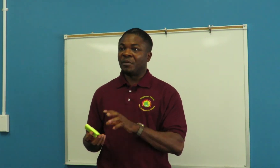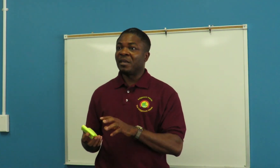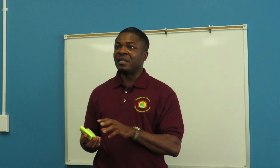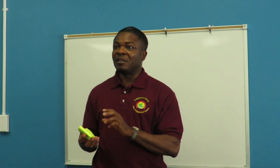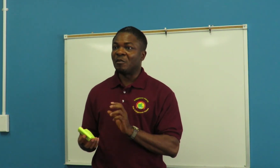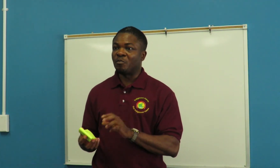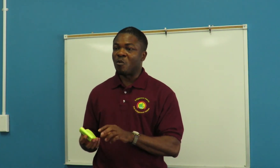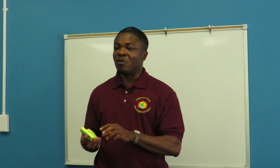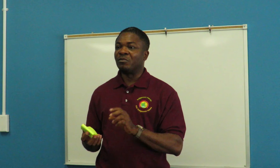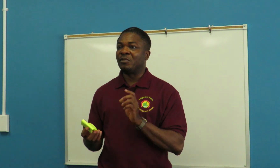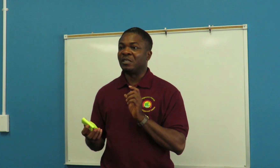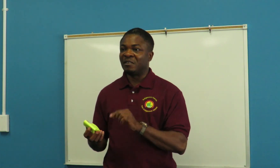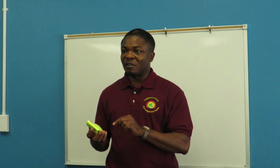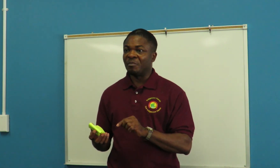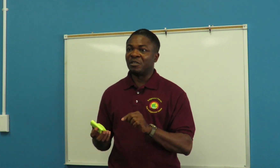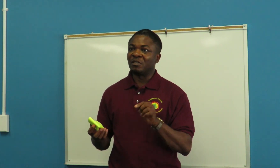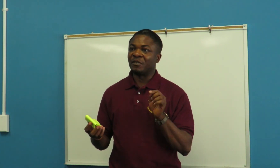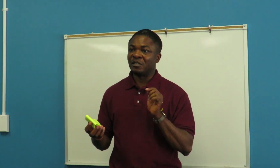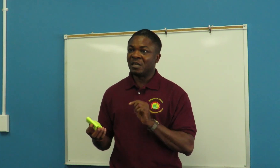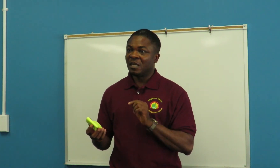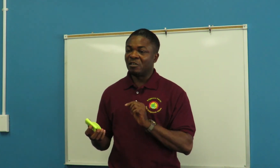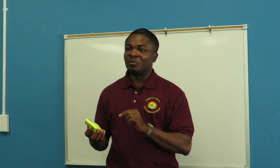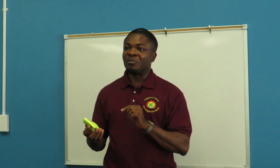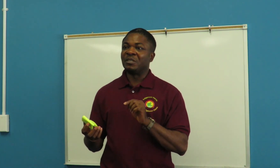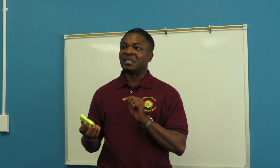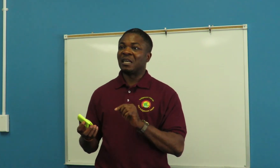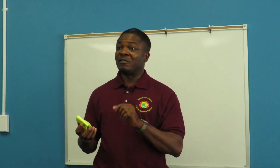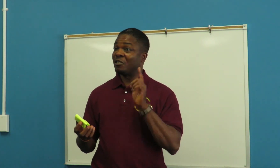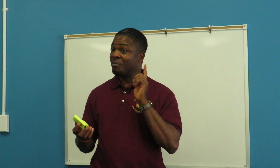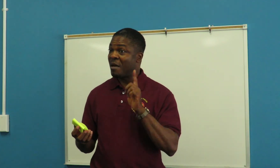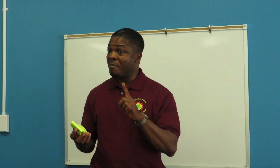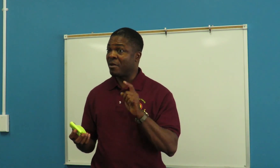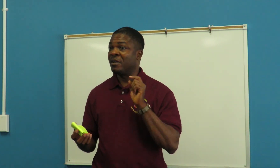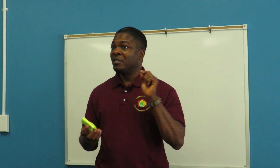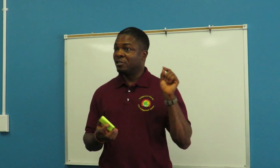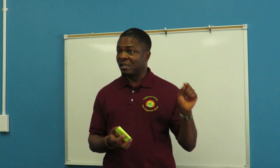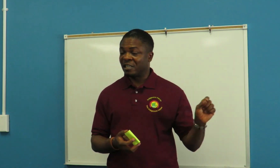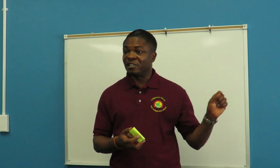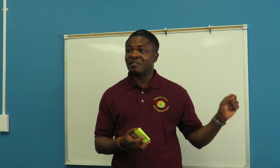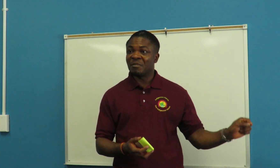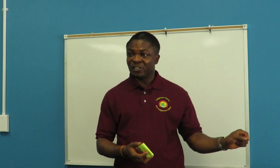impeding upon the development of Adamorobe Signed Language. Remember just like she mentioned,